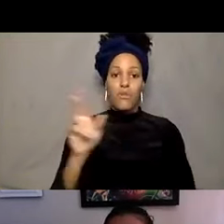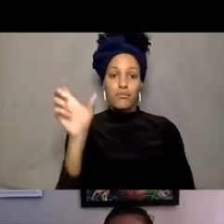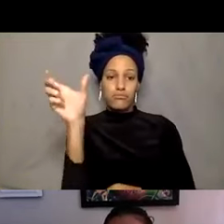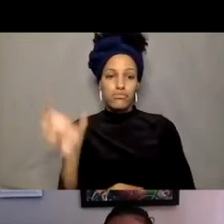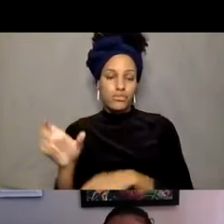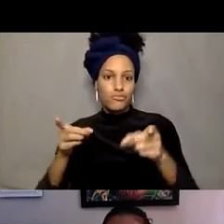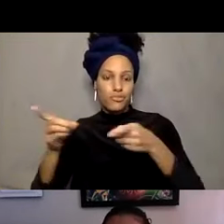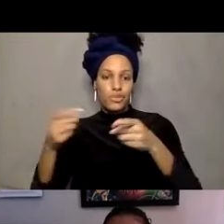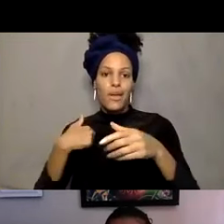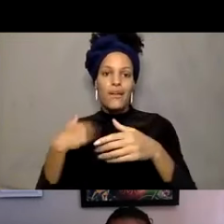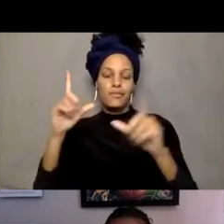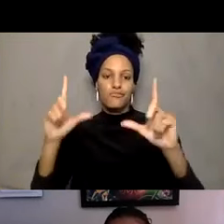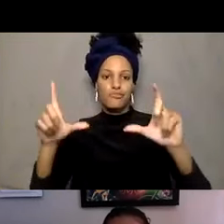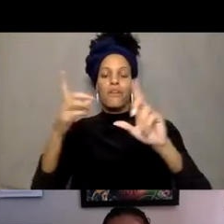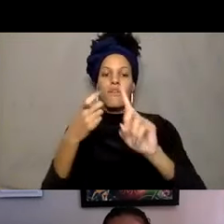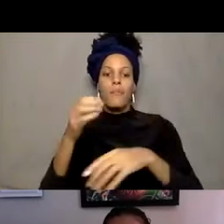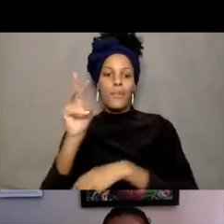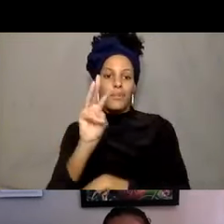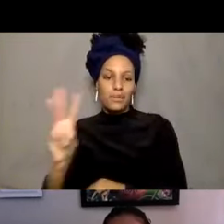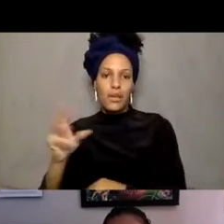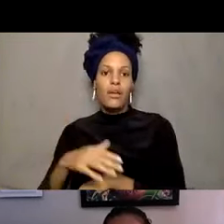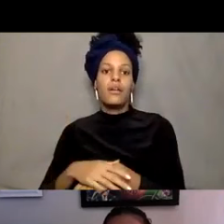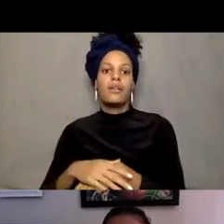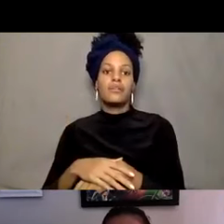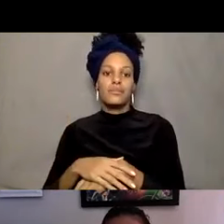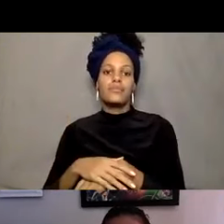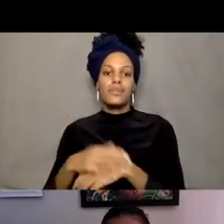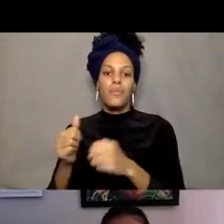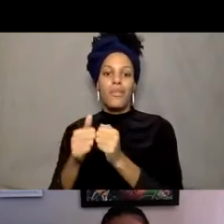on the MRAC website with the green arrow pointing to the resources tab.